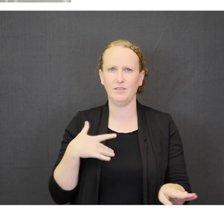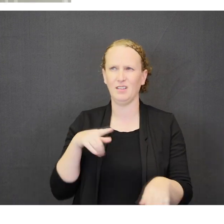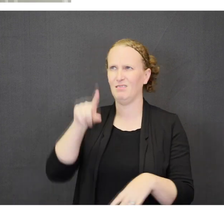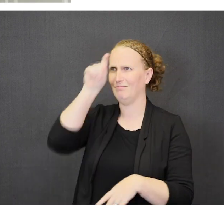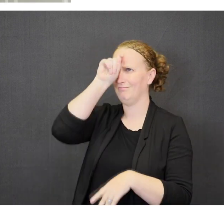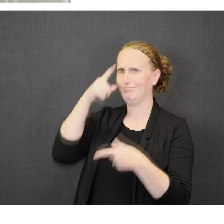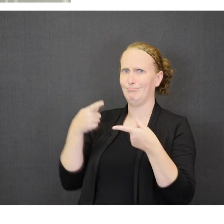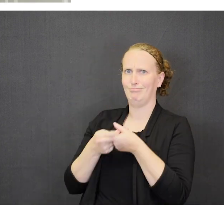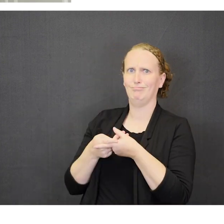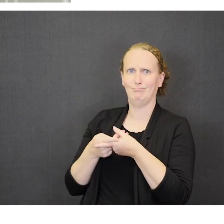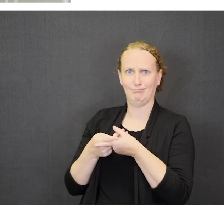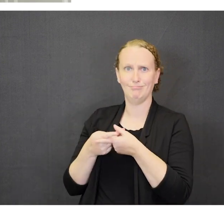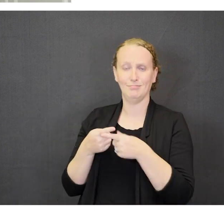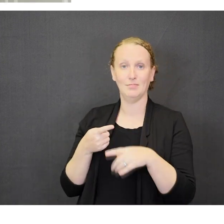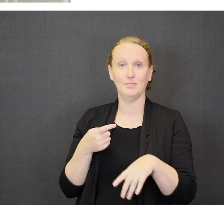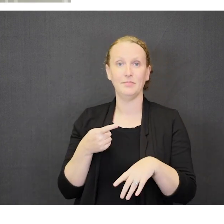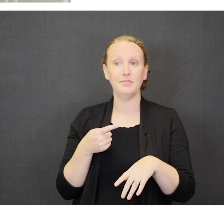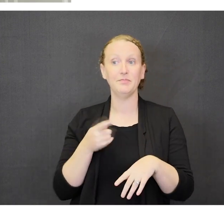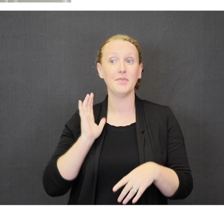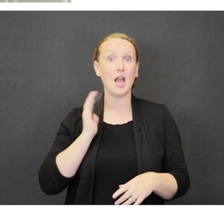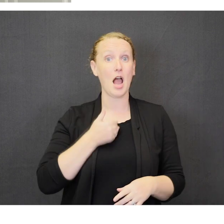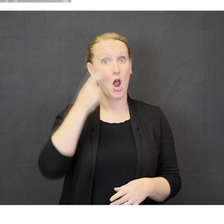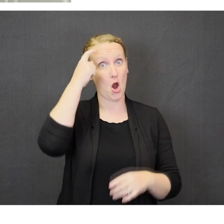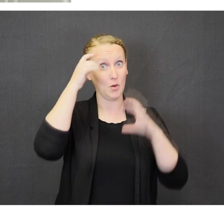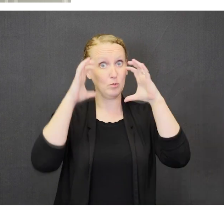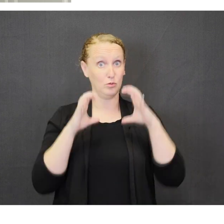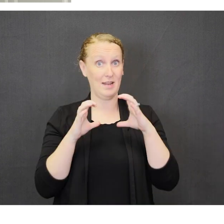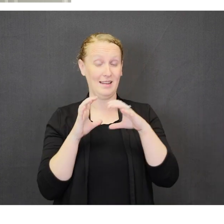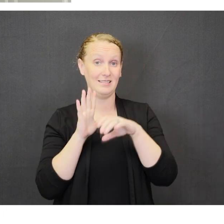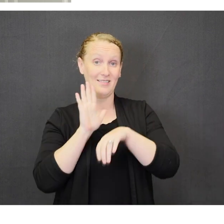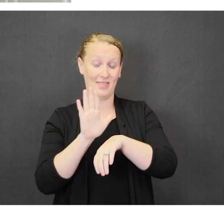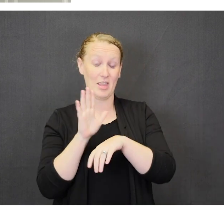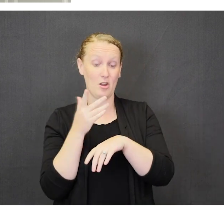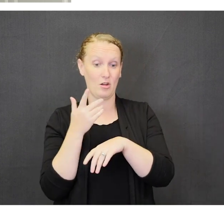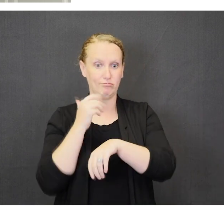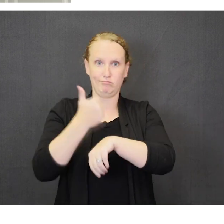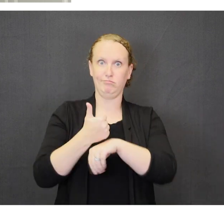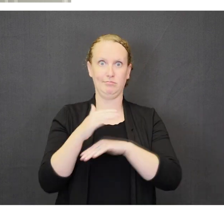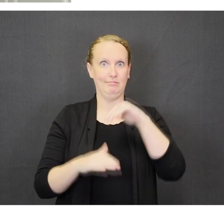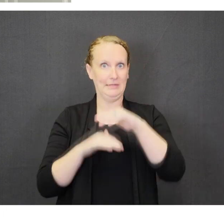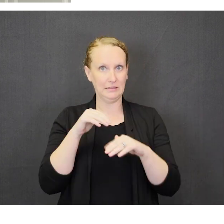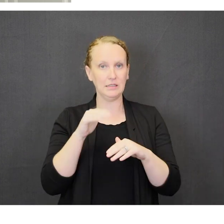looks for what what I call in congruence in the environment and when we're giving